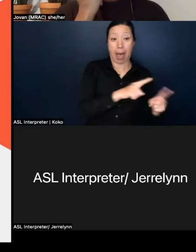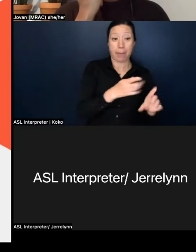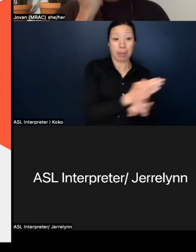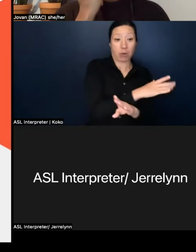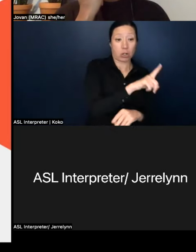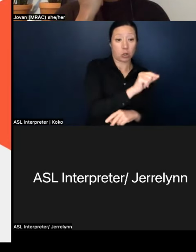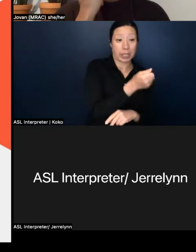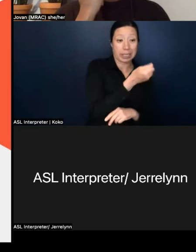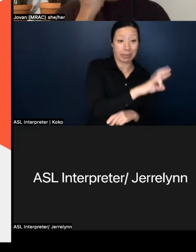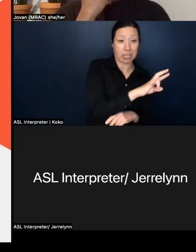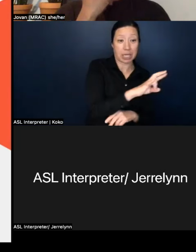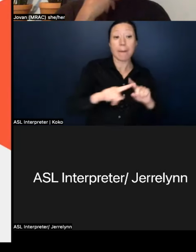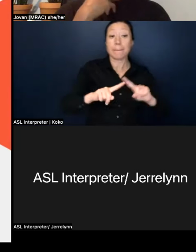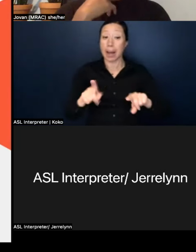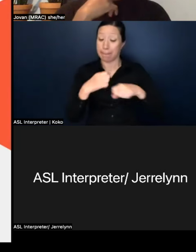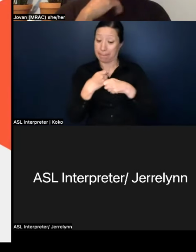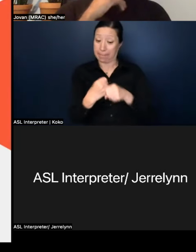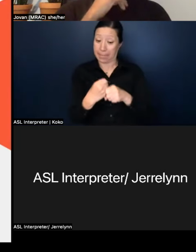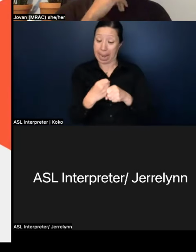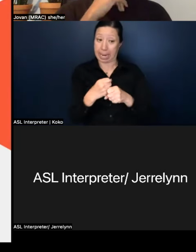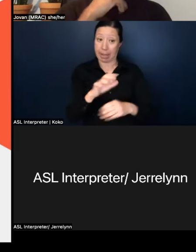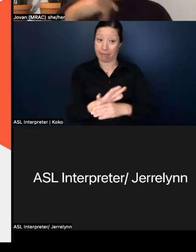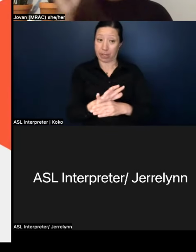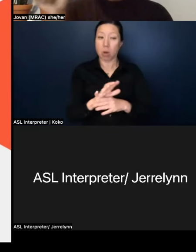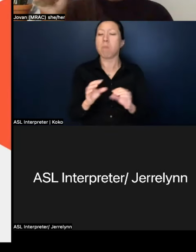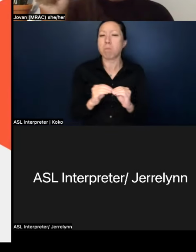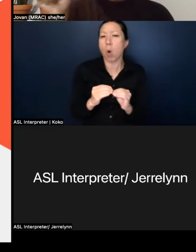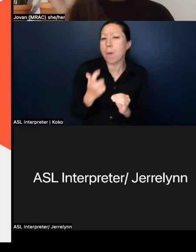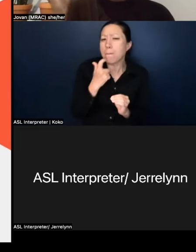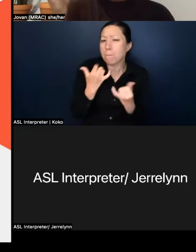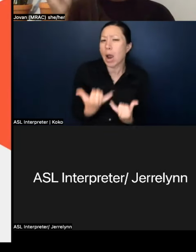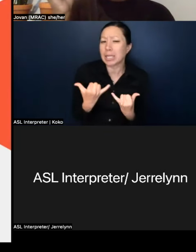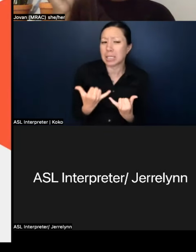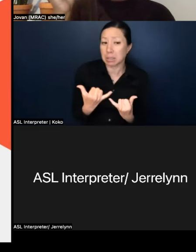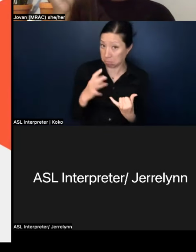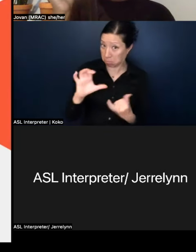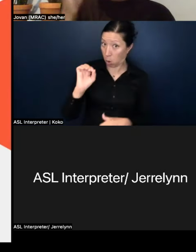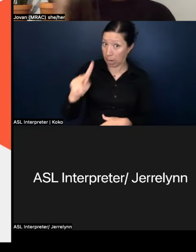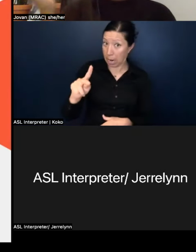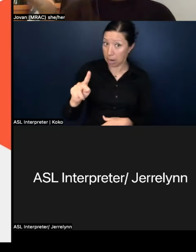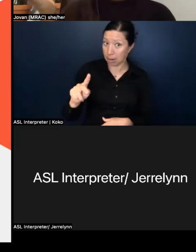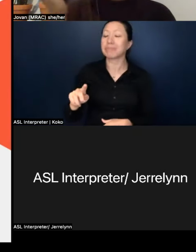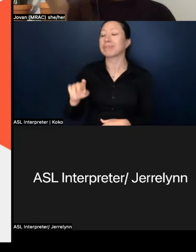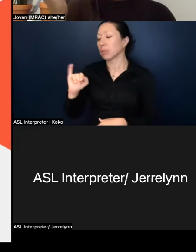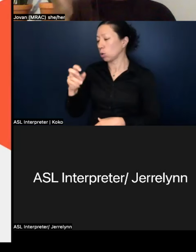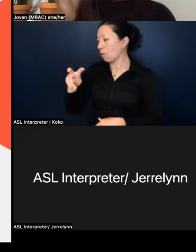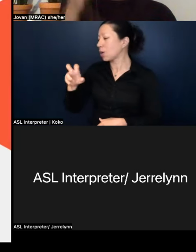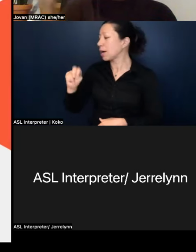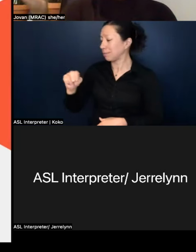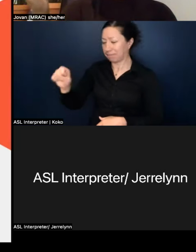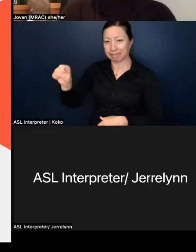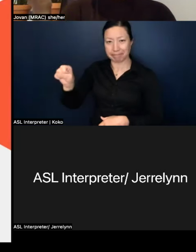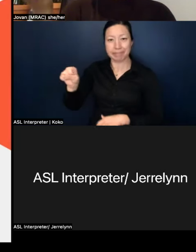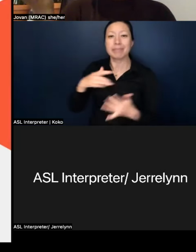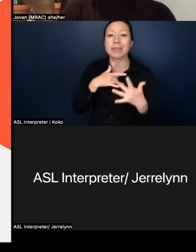Would that be okay?" Yes, I think usually you submit, or you put like the final creation date.